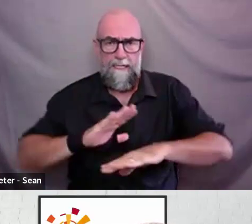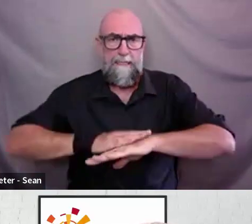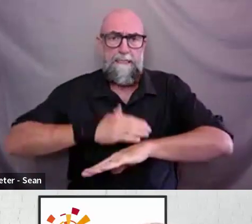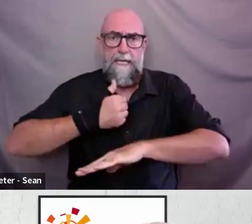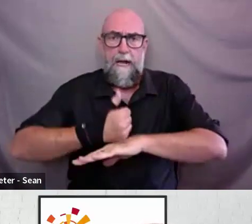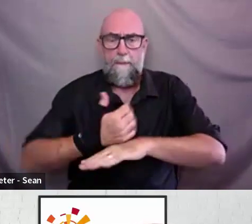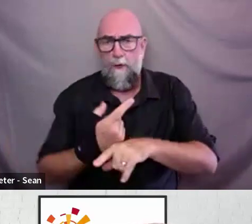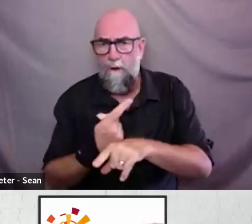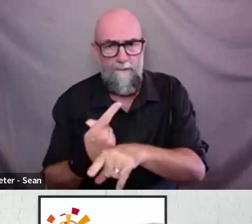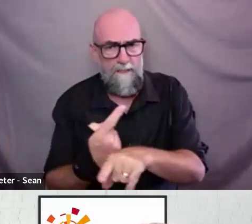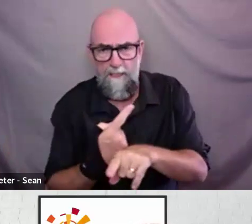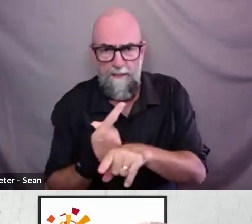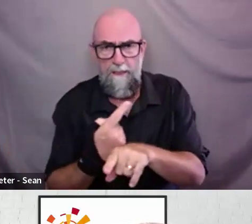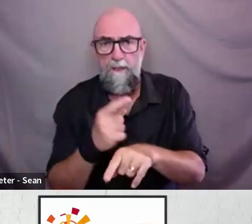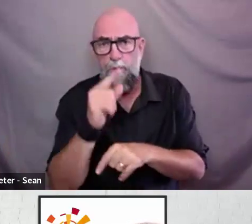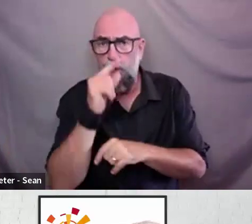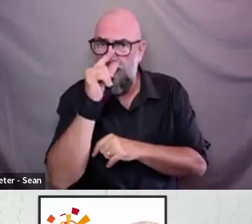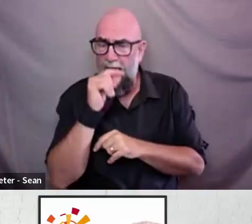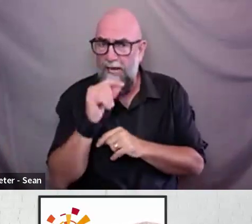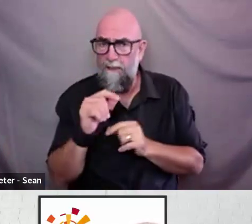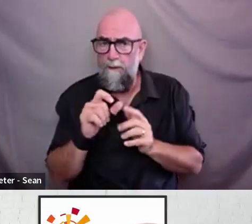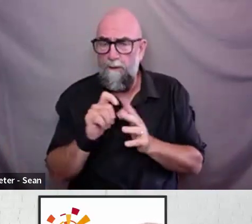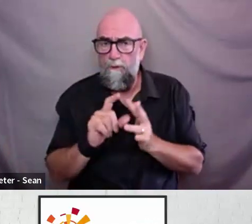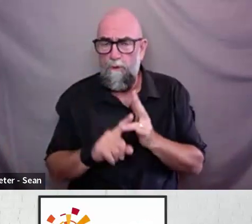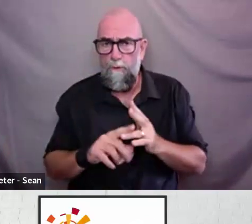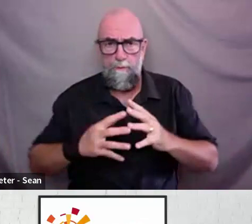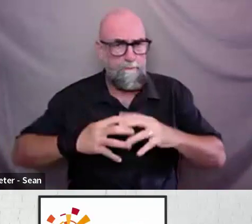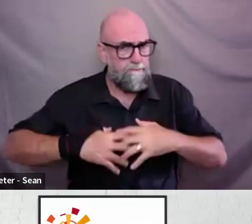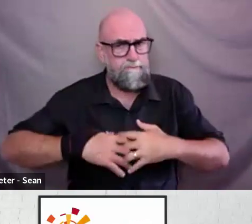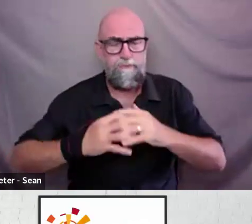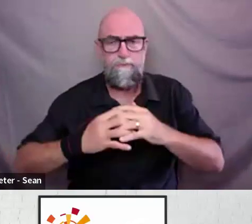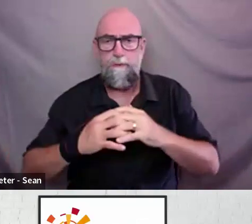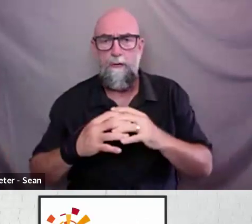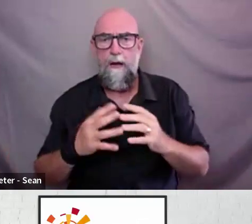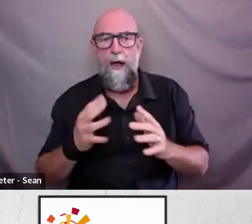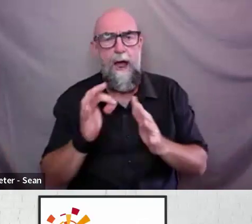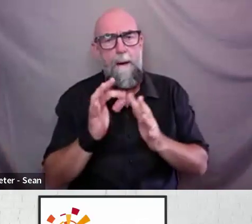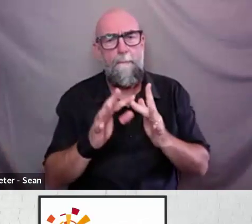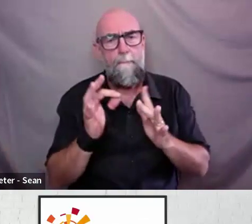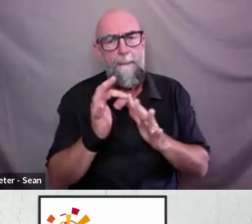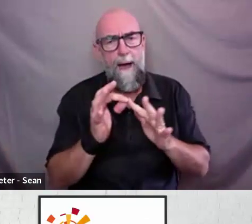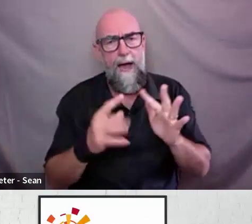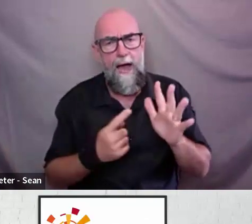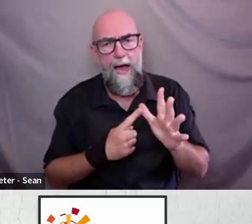we could do this, and what organisations who are doing this or